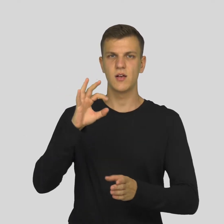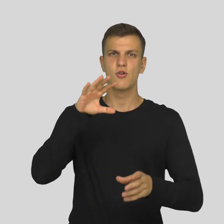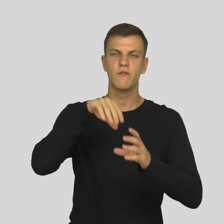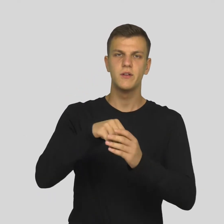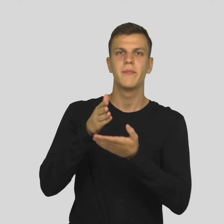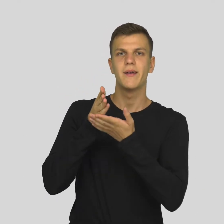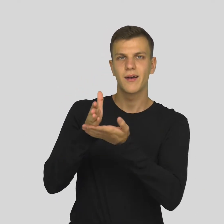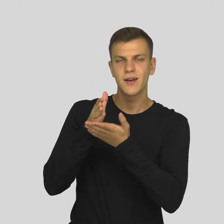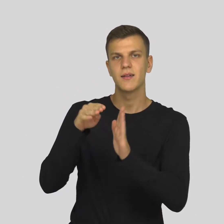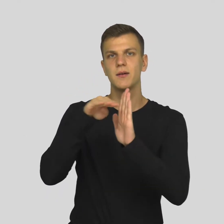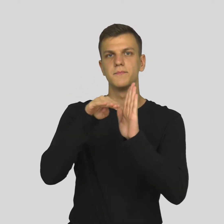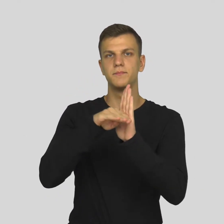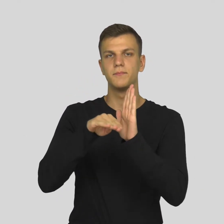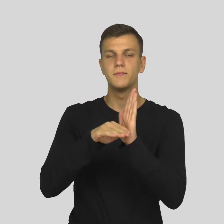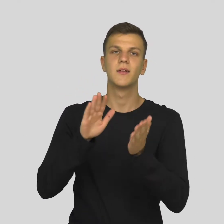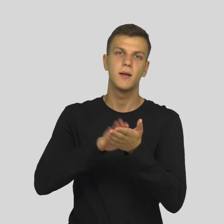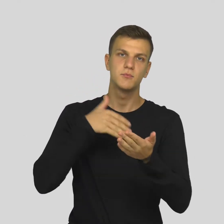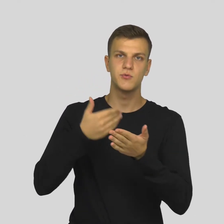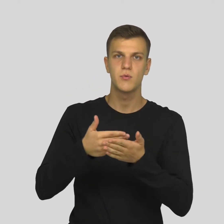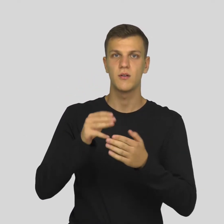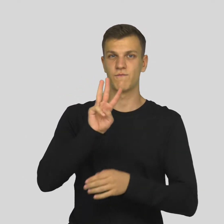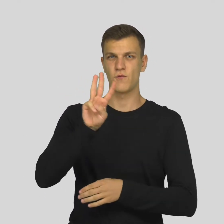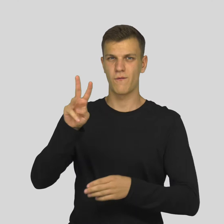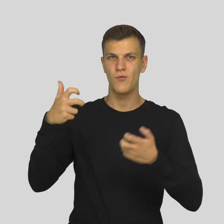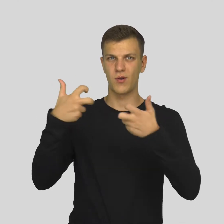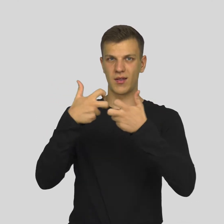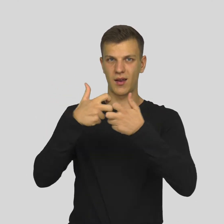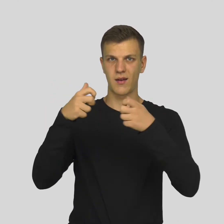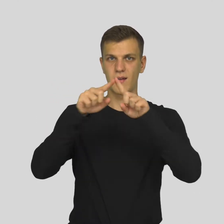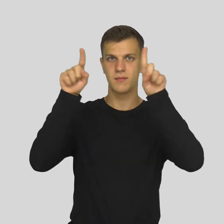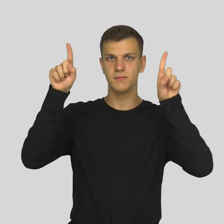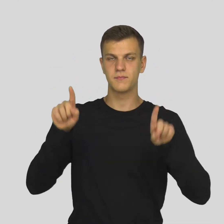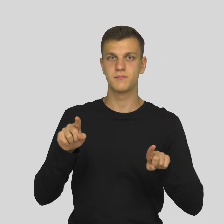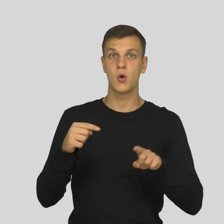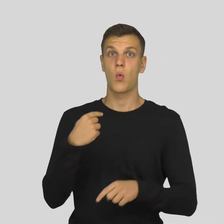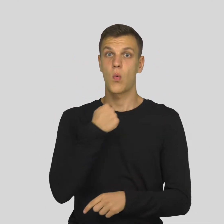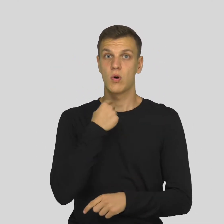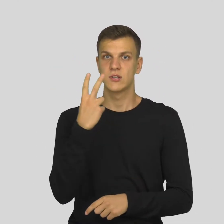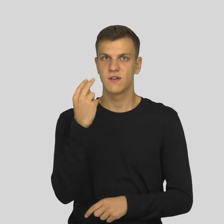numerous recommendations were outlined concerning the presentation of non-text content,